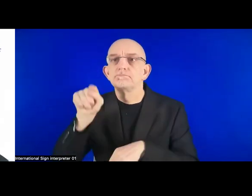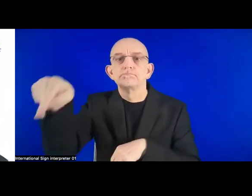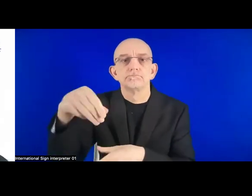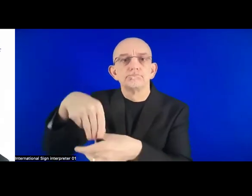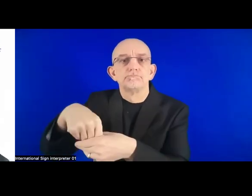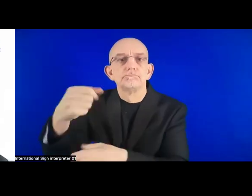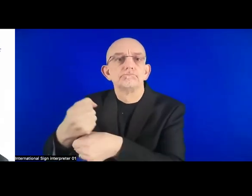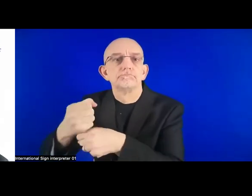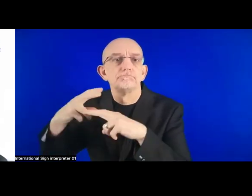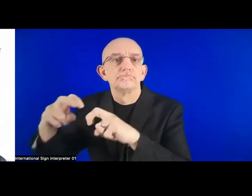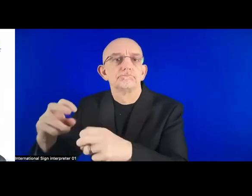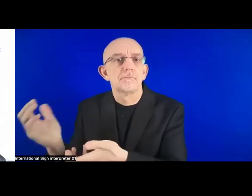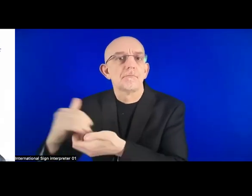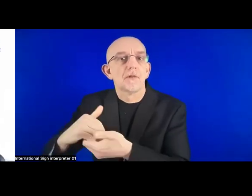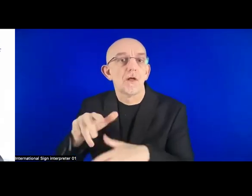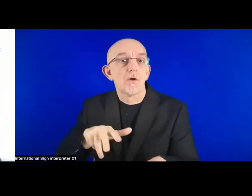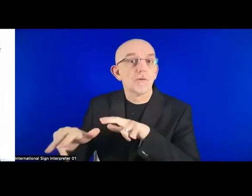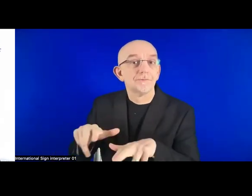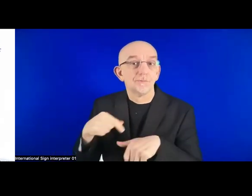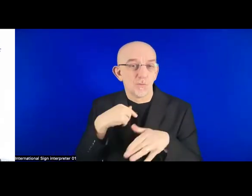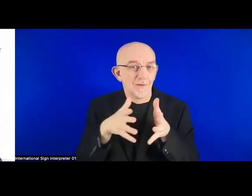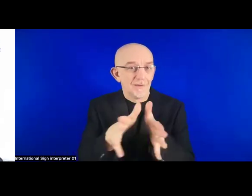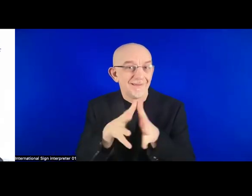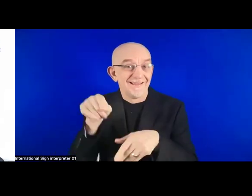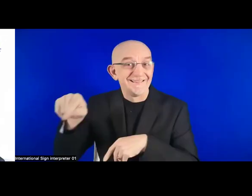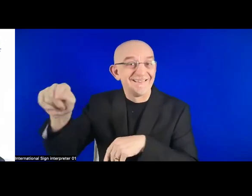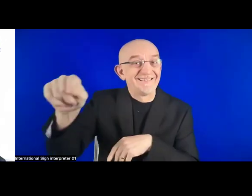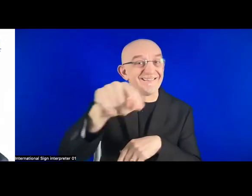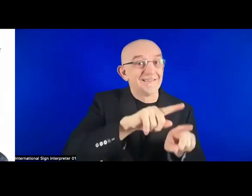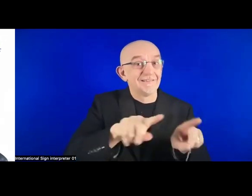that isn't represented amongst our existing partner organisations, we can always add